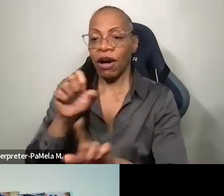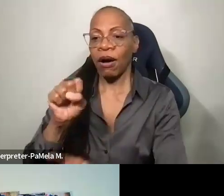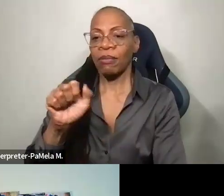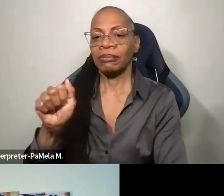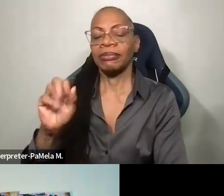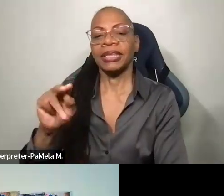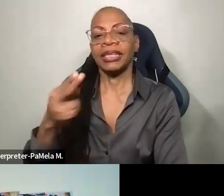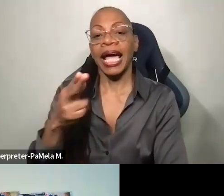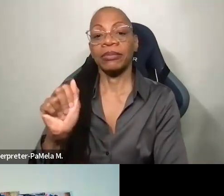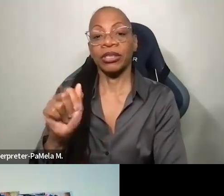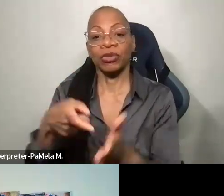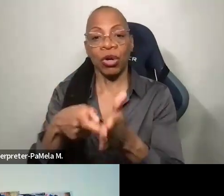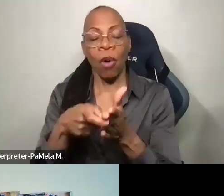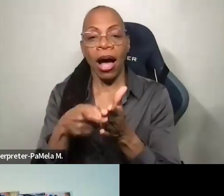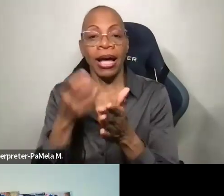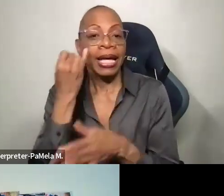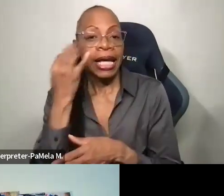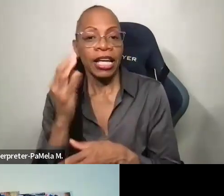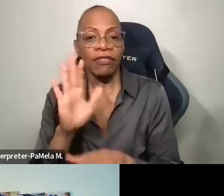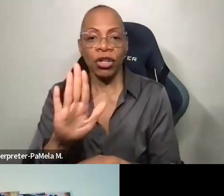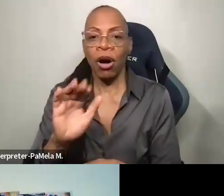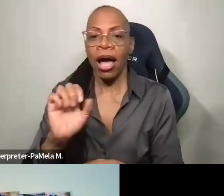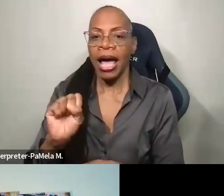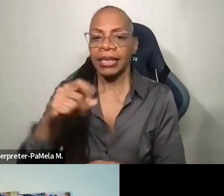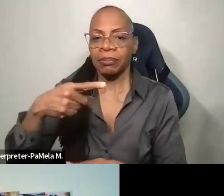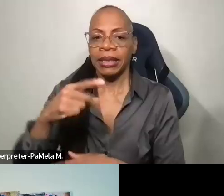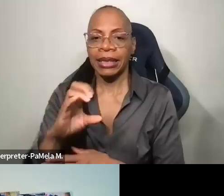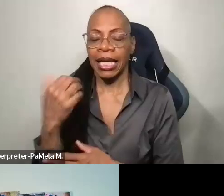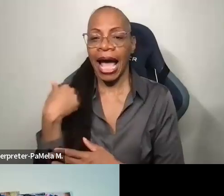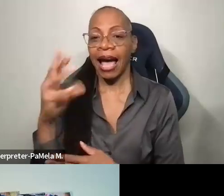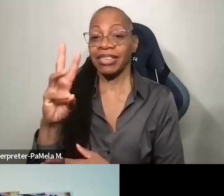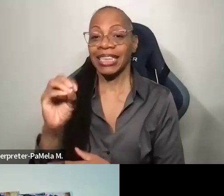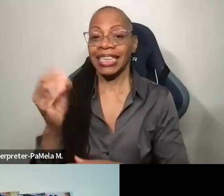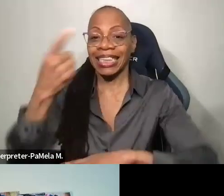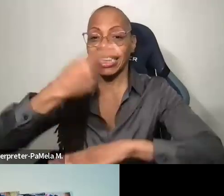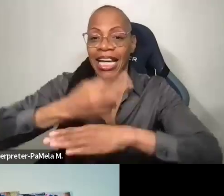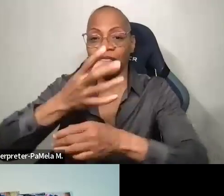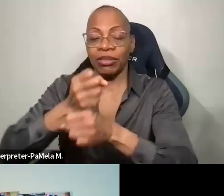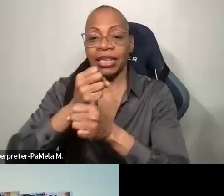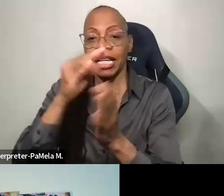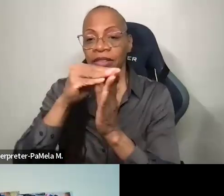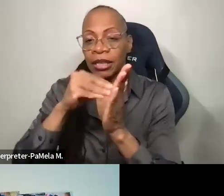Whether or not your SPC says you have 60 days to get that documentation, et cetera,